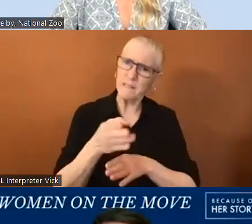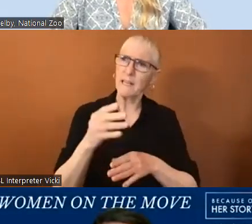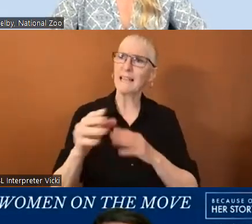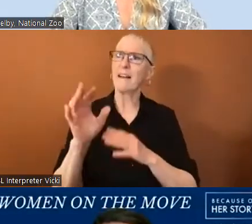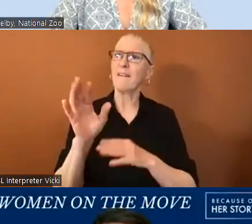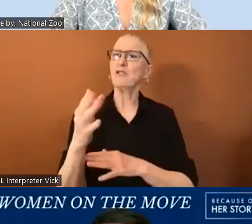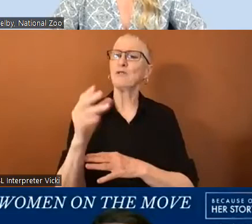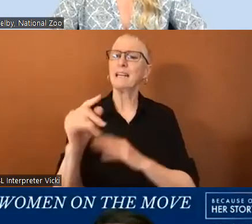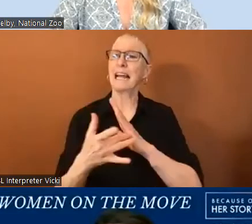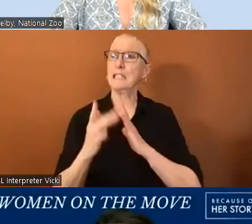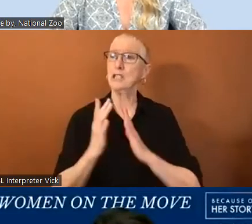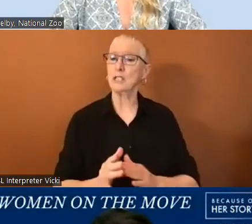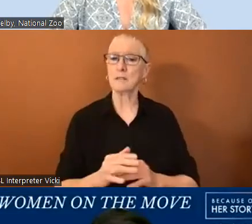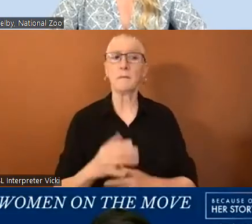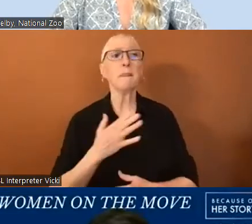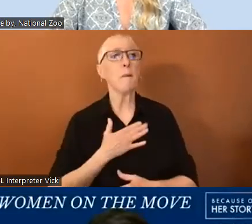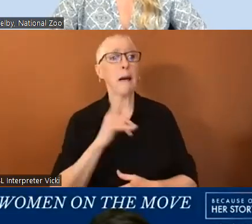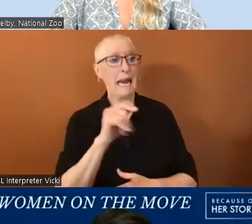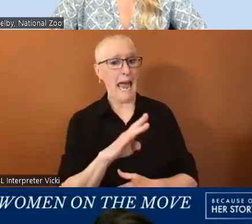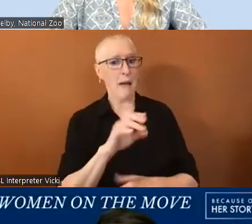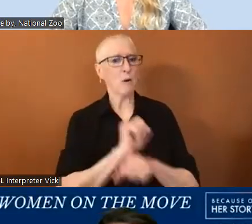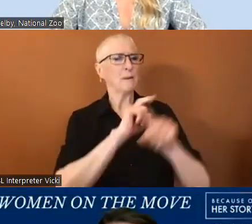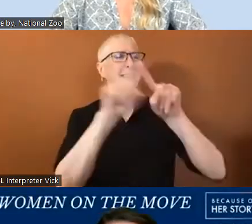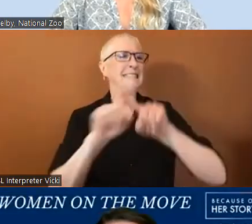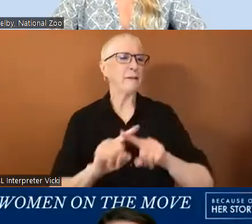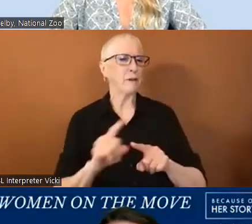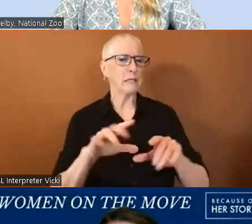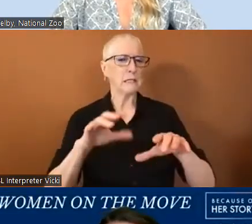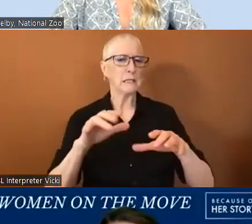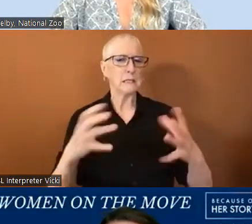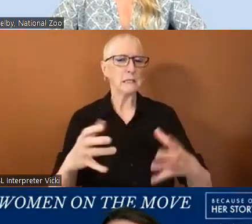Kim: Yeah, so my lab works with a bunch of different species. We've tracked cownose rays and sharks